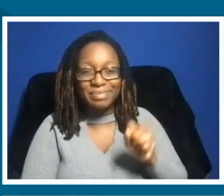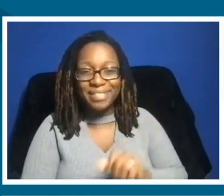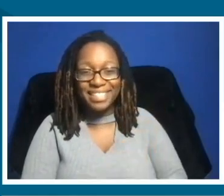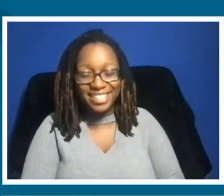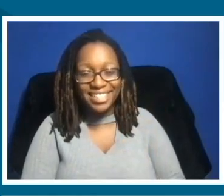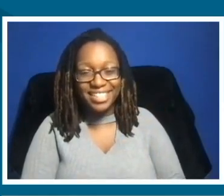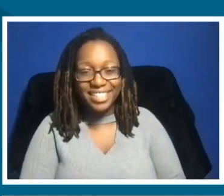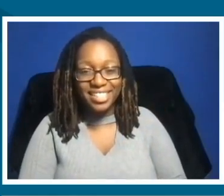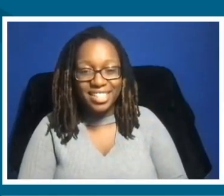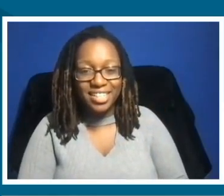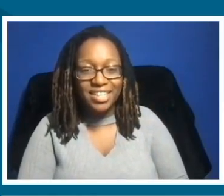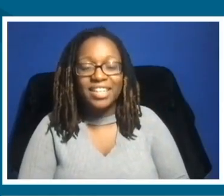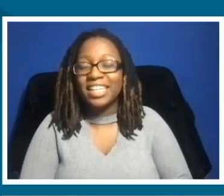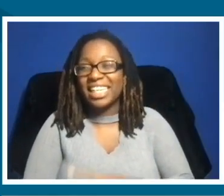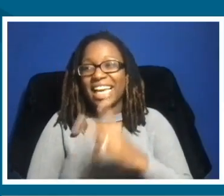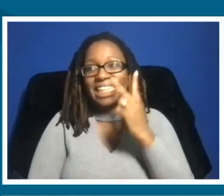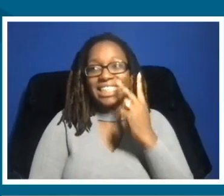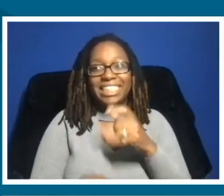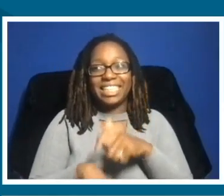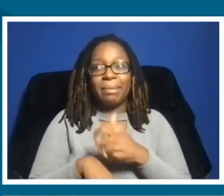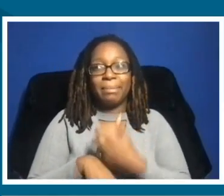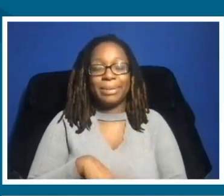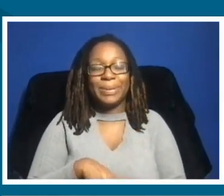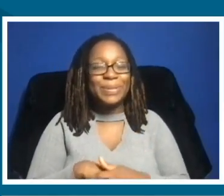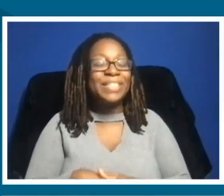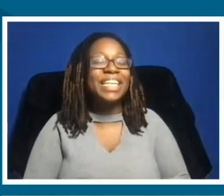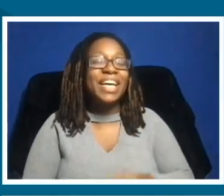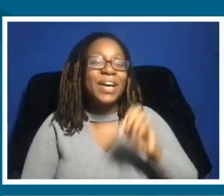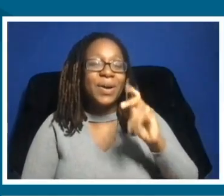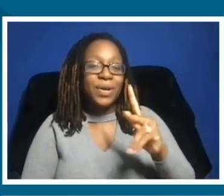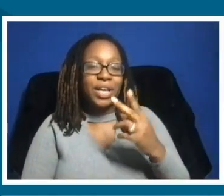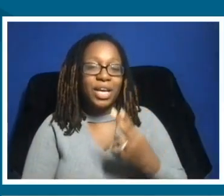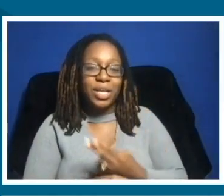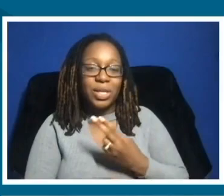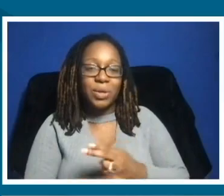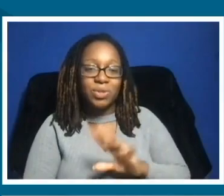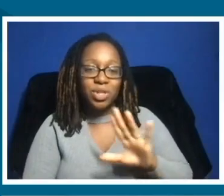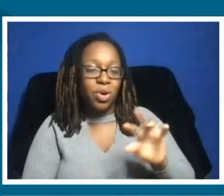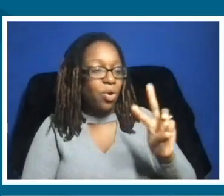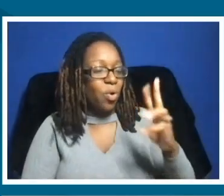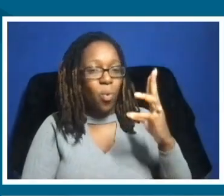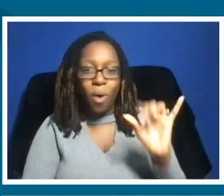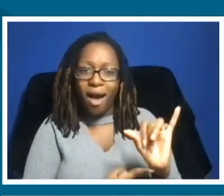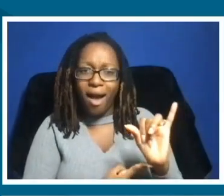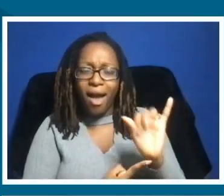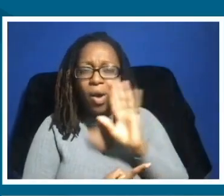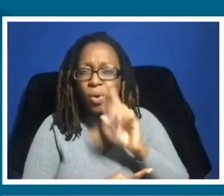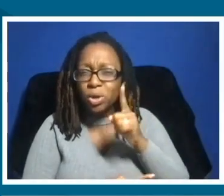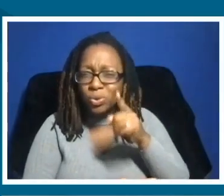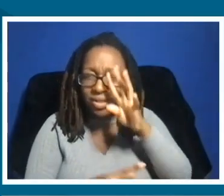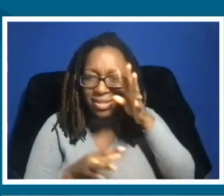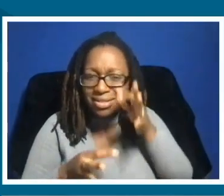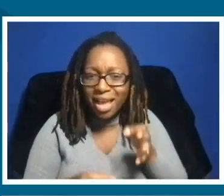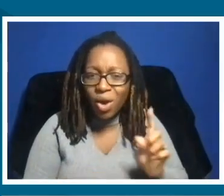running out of time um so using your why to help you determine where to save time